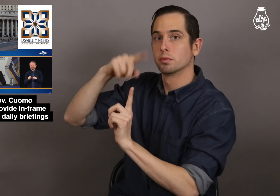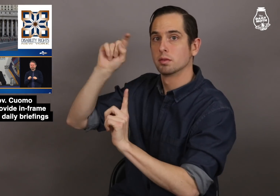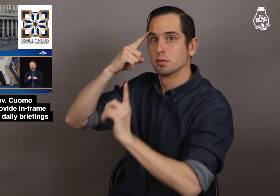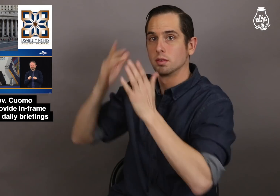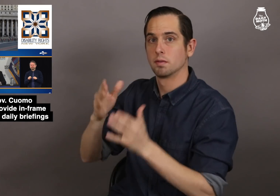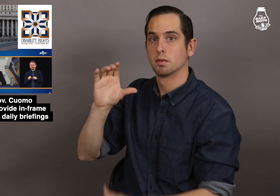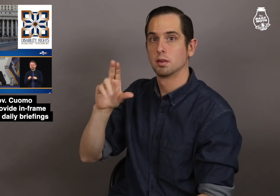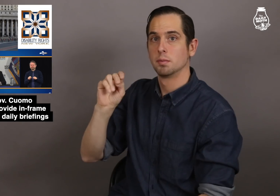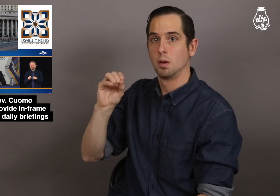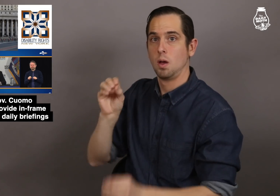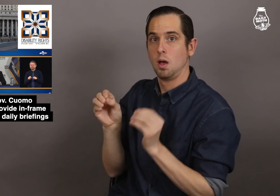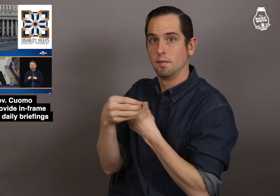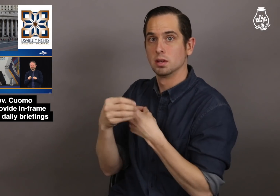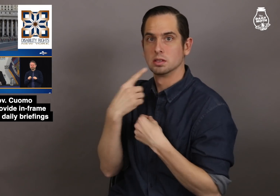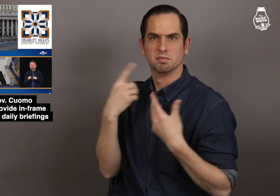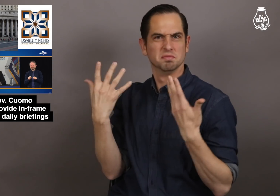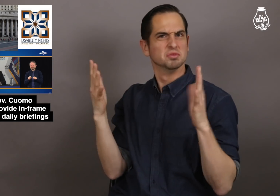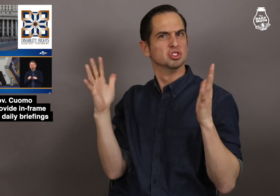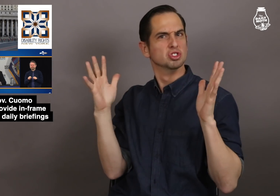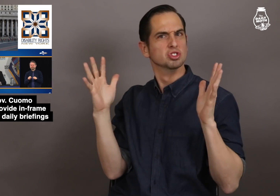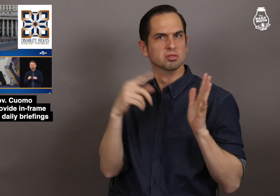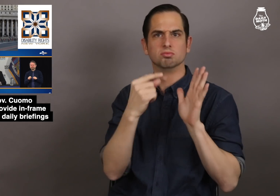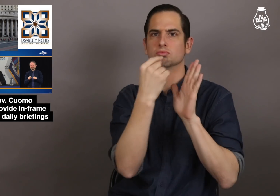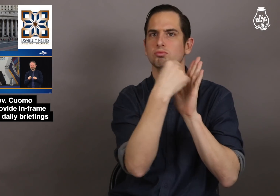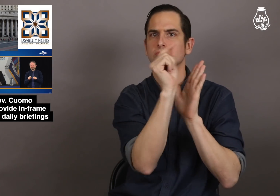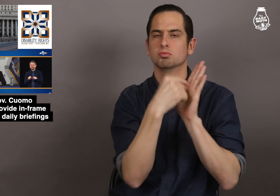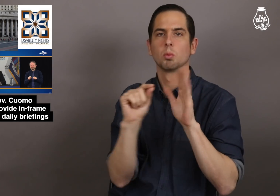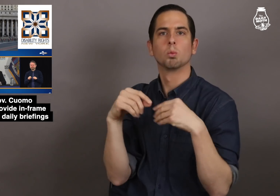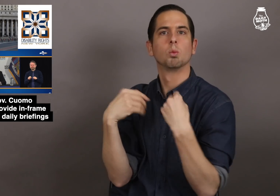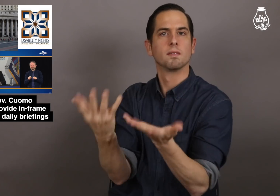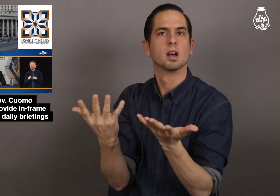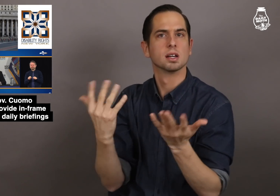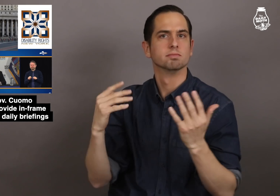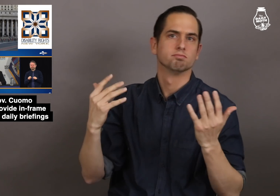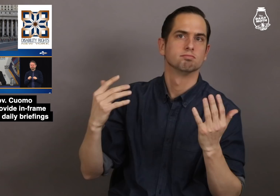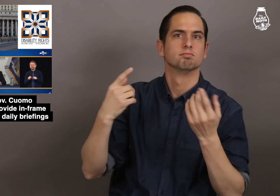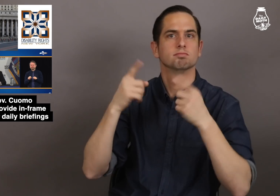Gov. Cuomo's office said they have provided